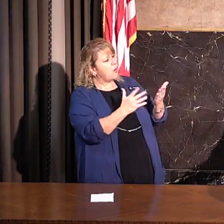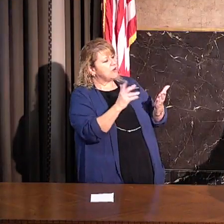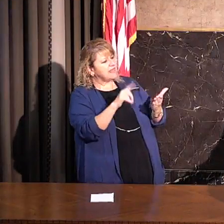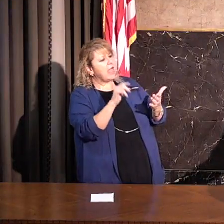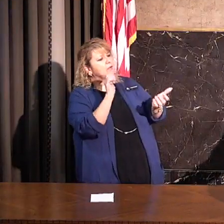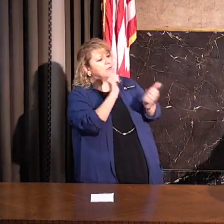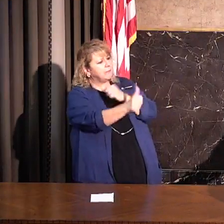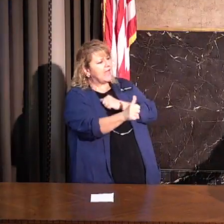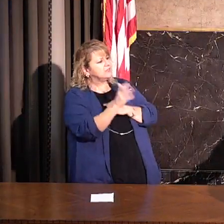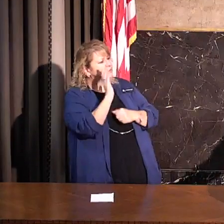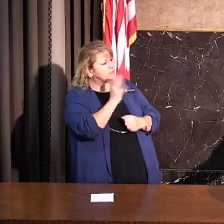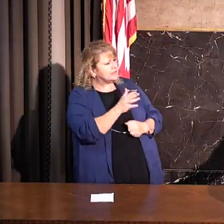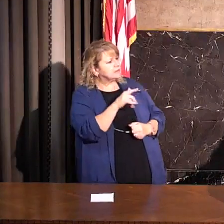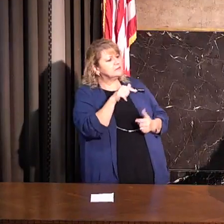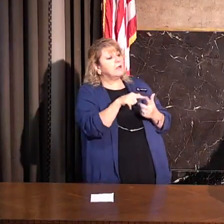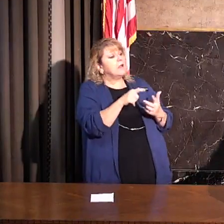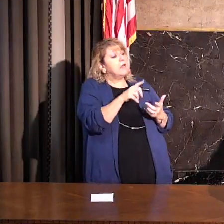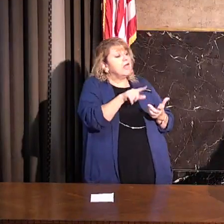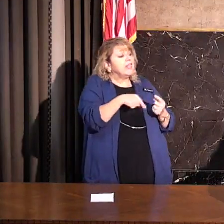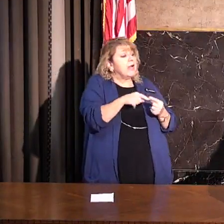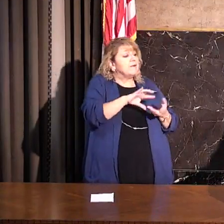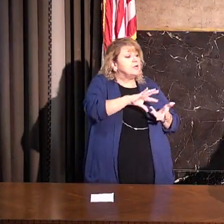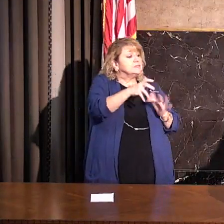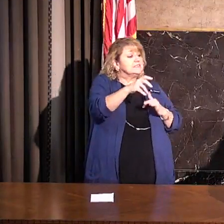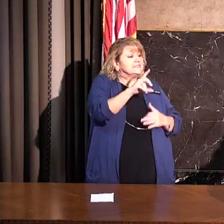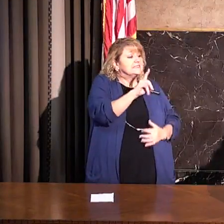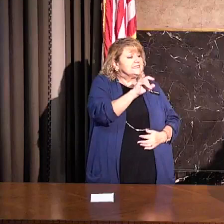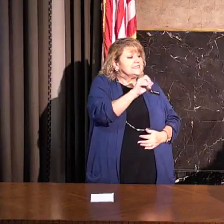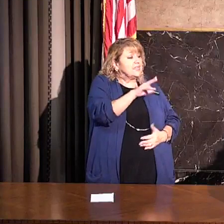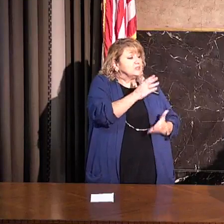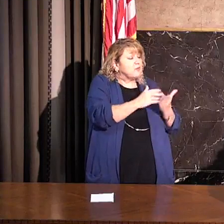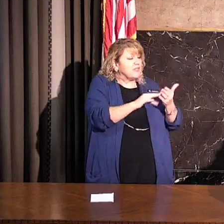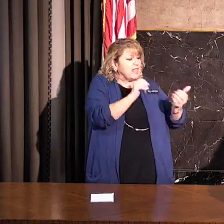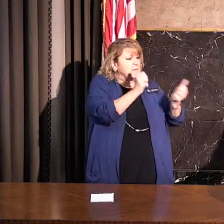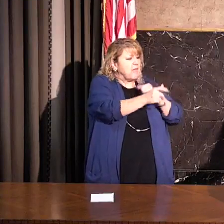or they just listen politely or they just say you're just caught in whirlwind that